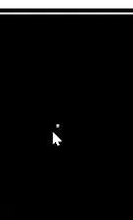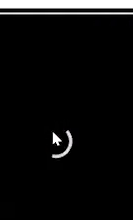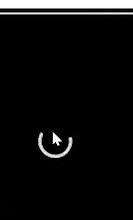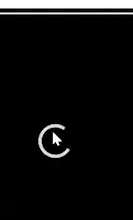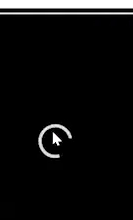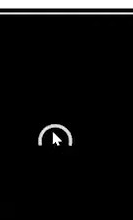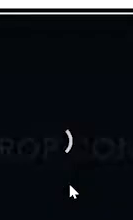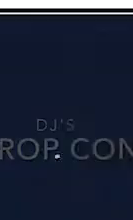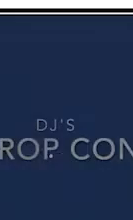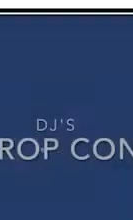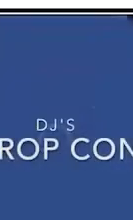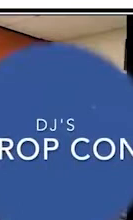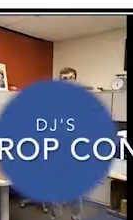who you think is best.